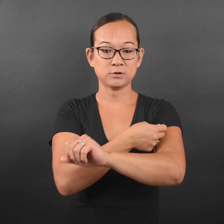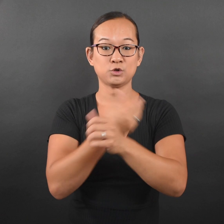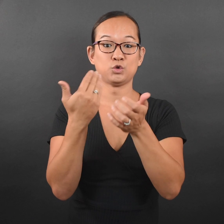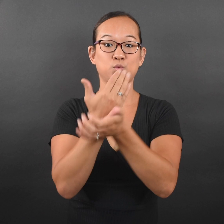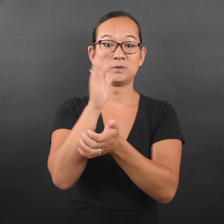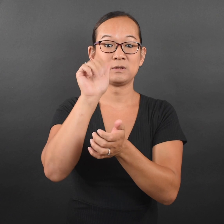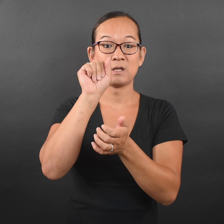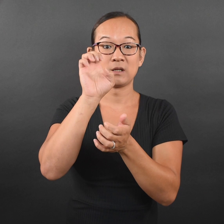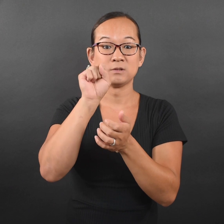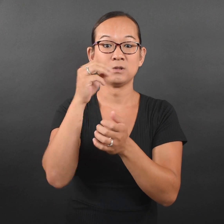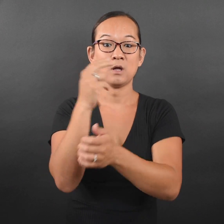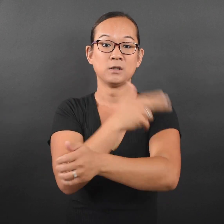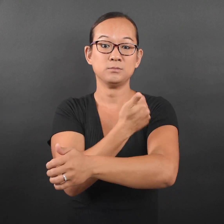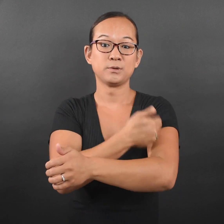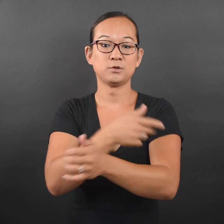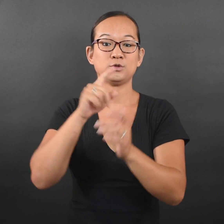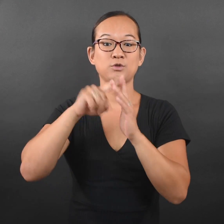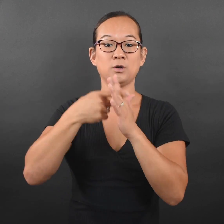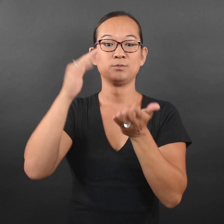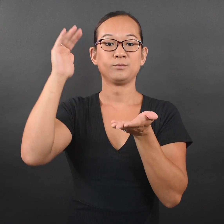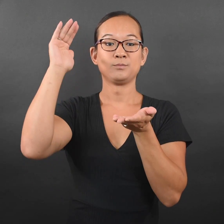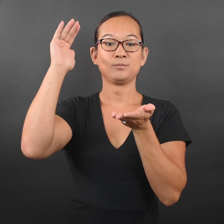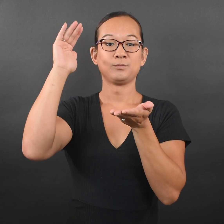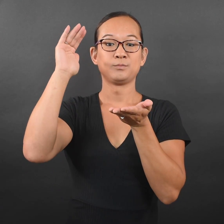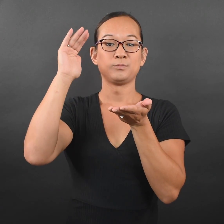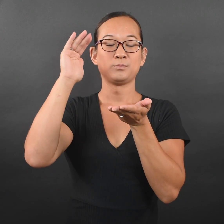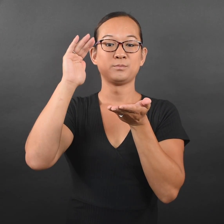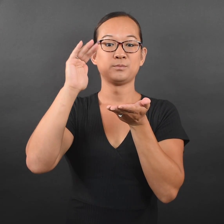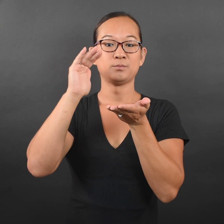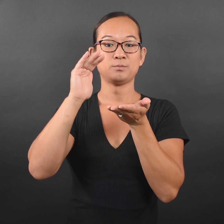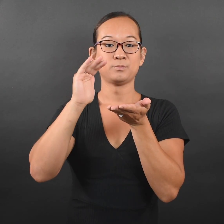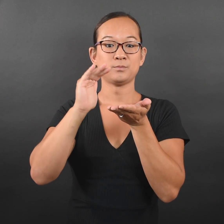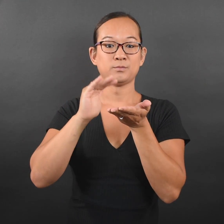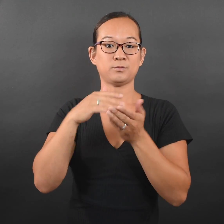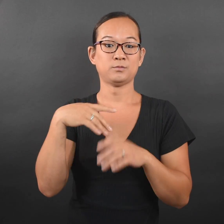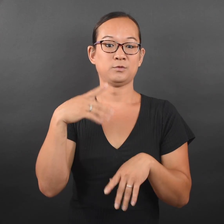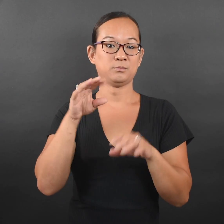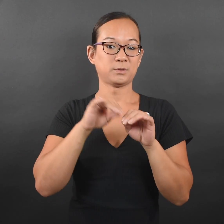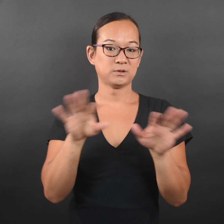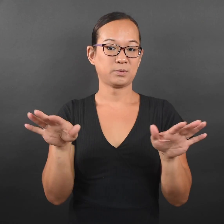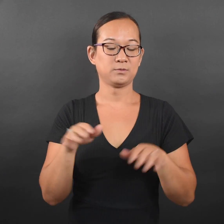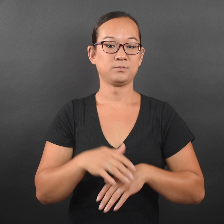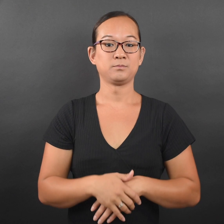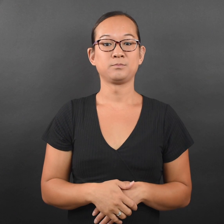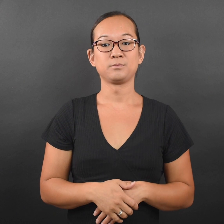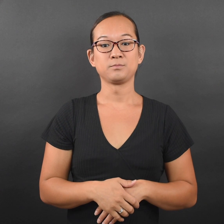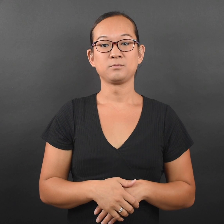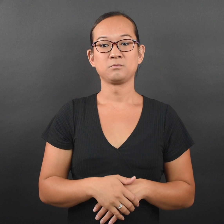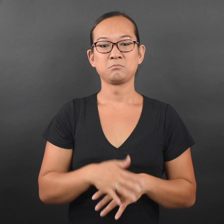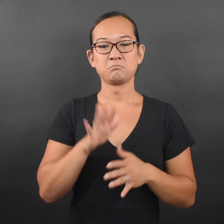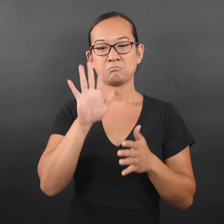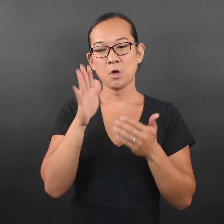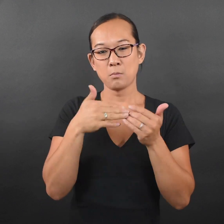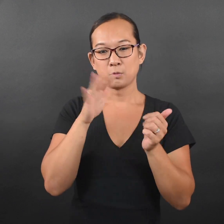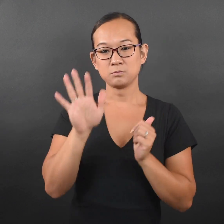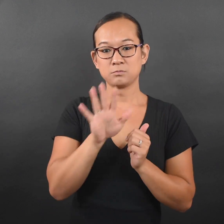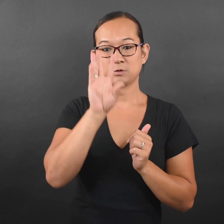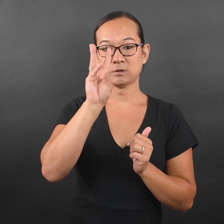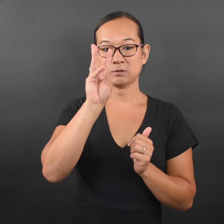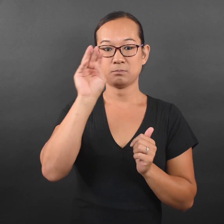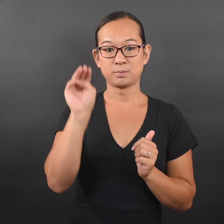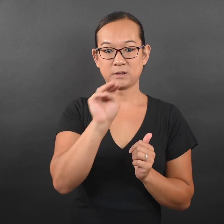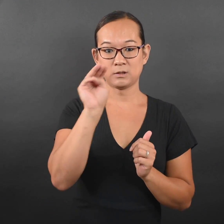cases and hospitalizations are down to some of their lowest levels of the pandemic. With nearly 6